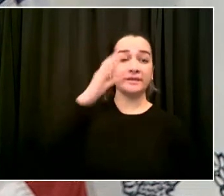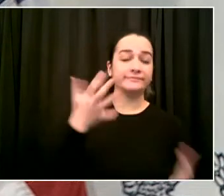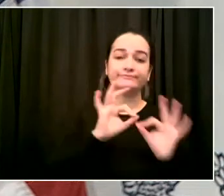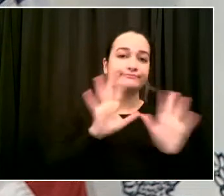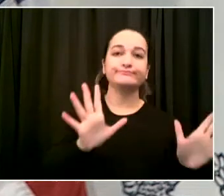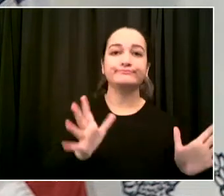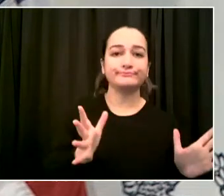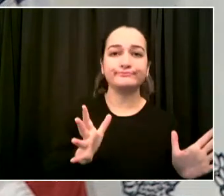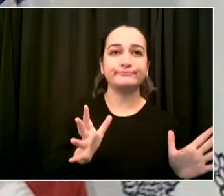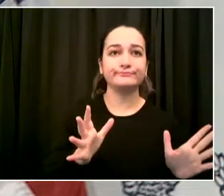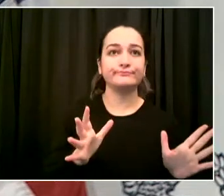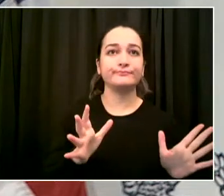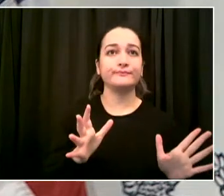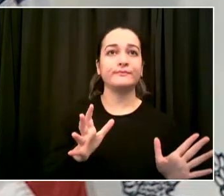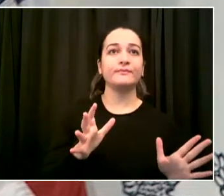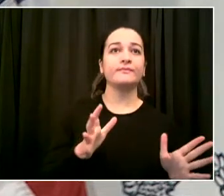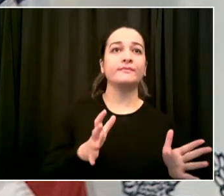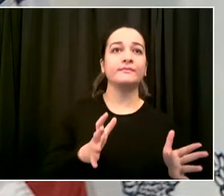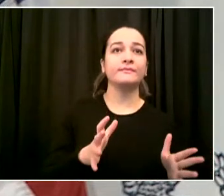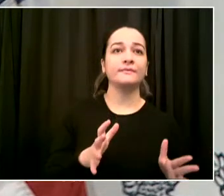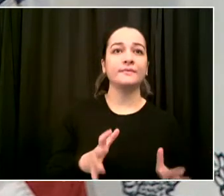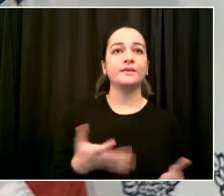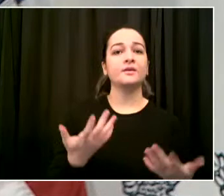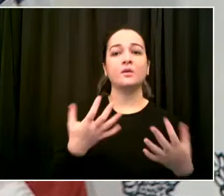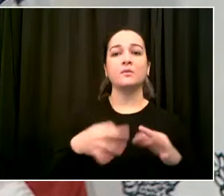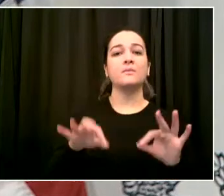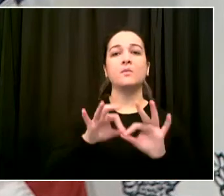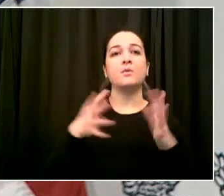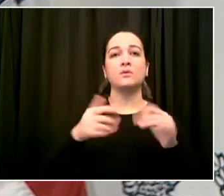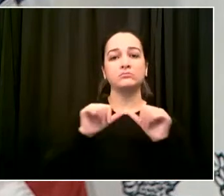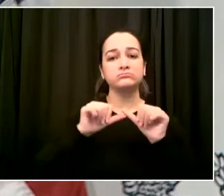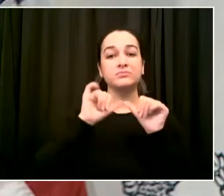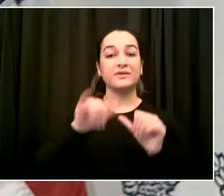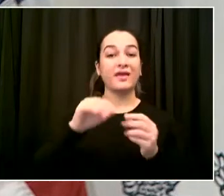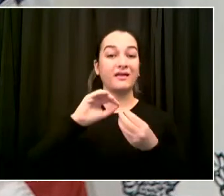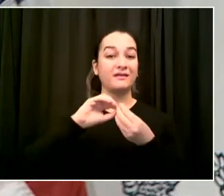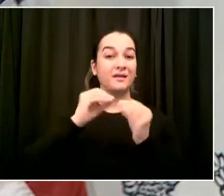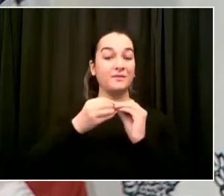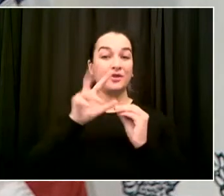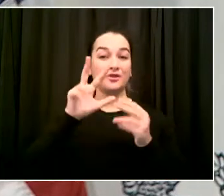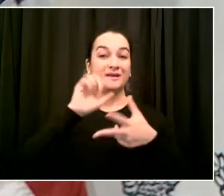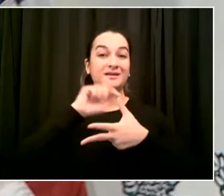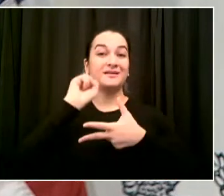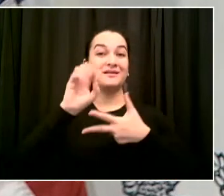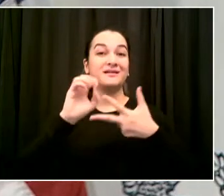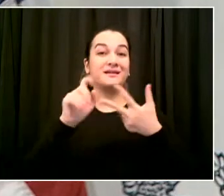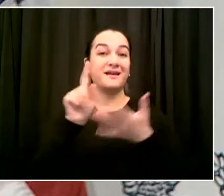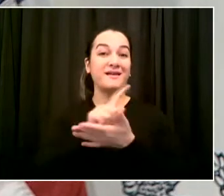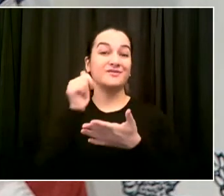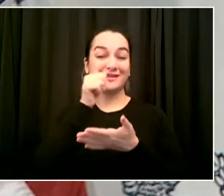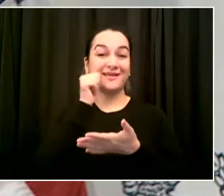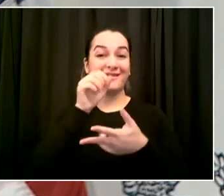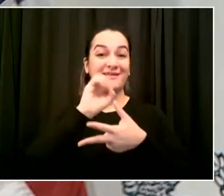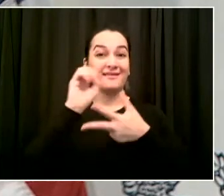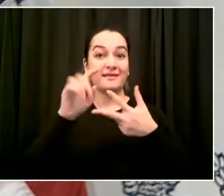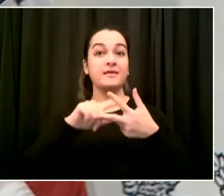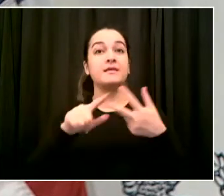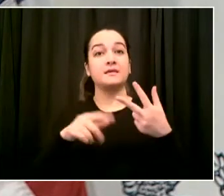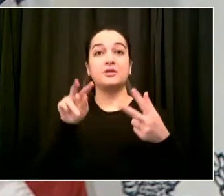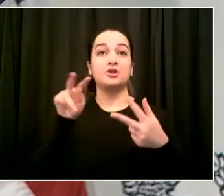MUCH BETTER SITUATION WITH THE CORONAVIRUS. WE ARE ALL HOPING THE TIDE IS ABOUT TO TUTUN R BUBUT WE ARE GOING TO KEEP A CLOSE